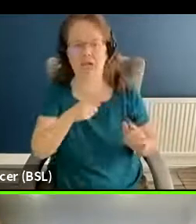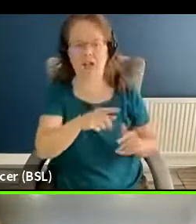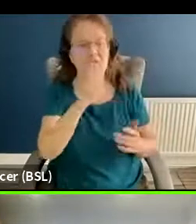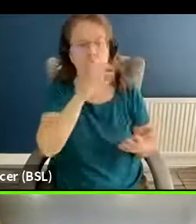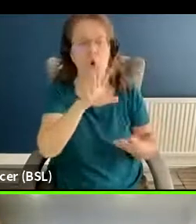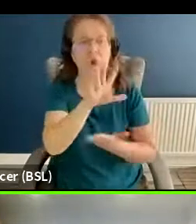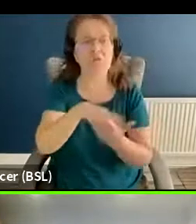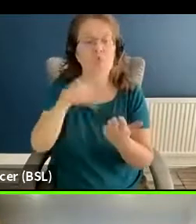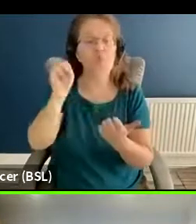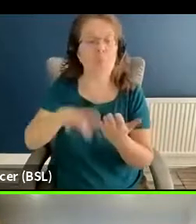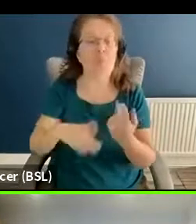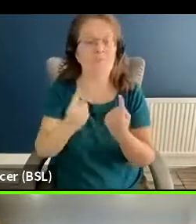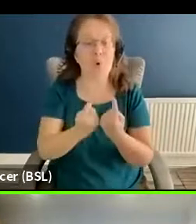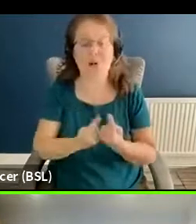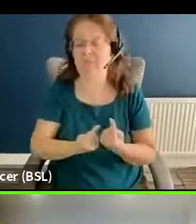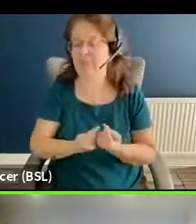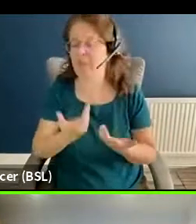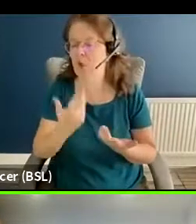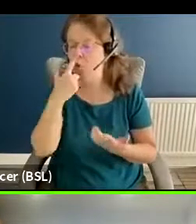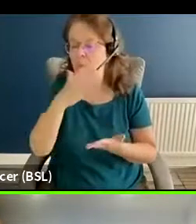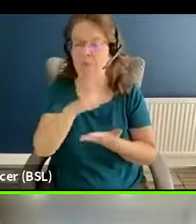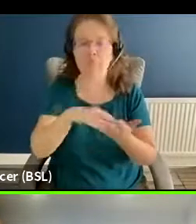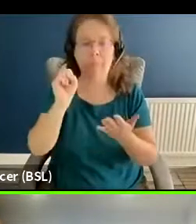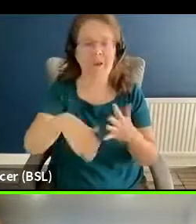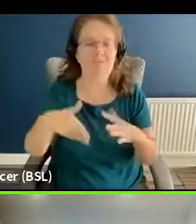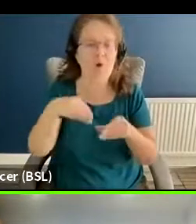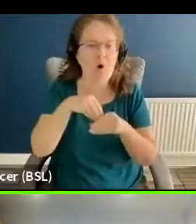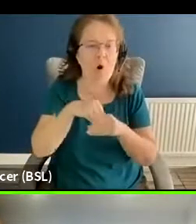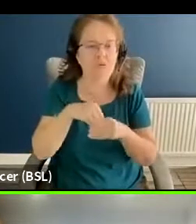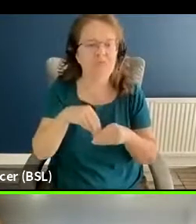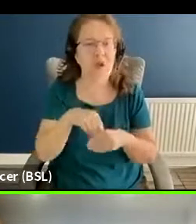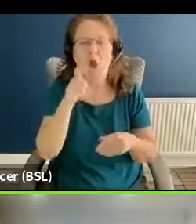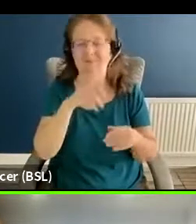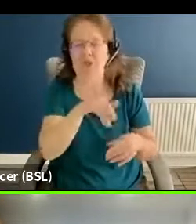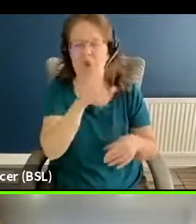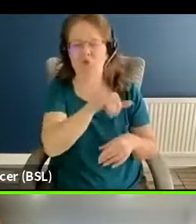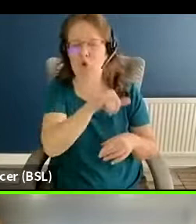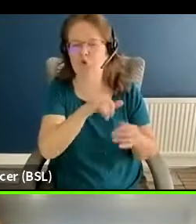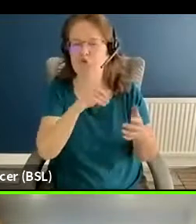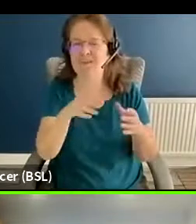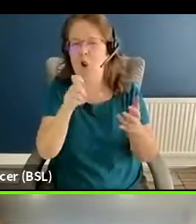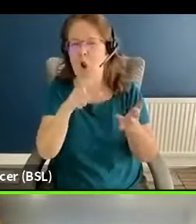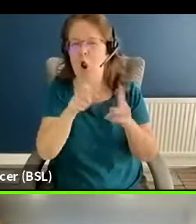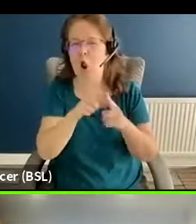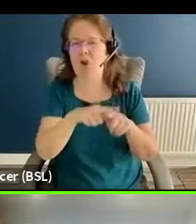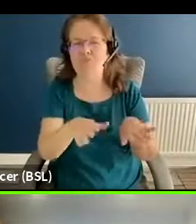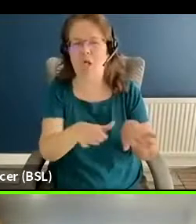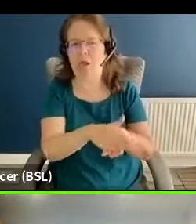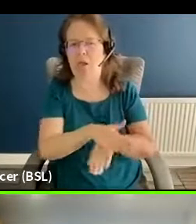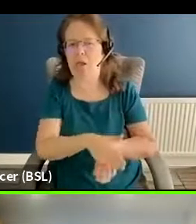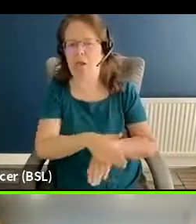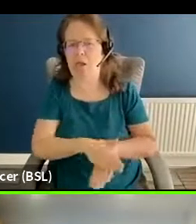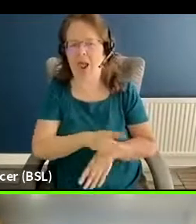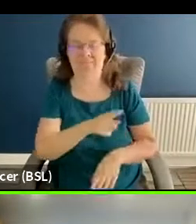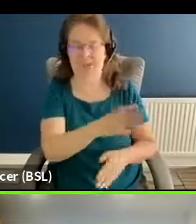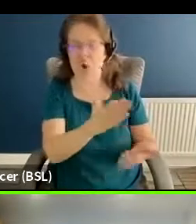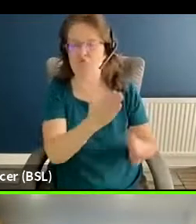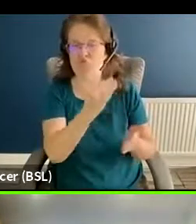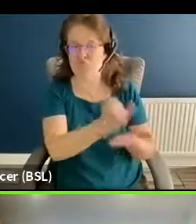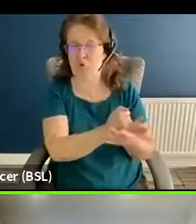features or content, putting in some dodgy code that covers up what's really wrong. And that may